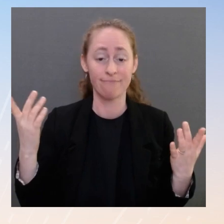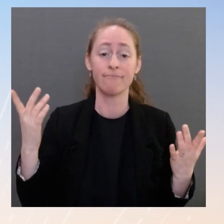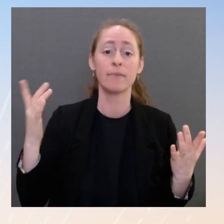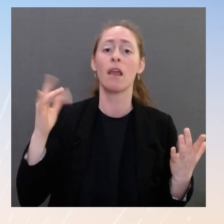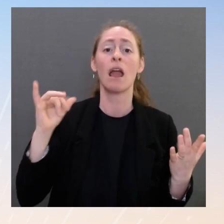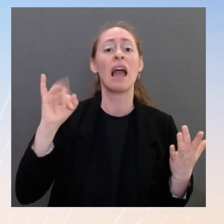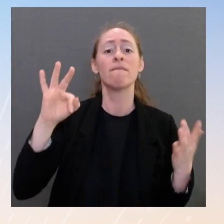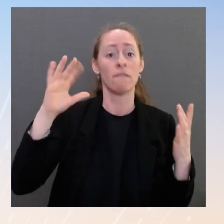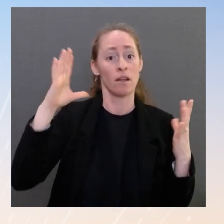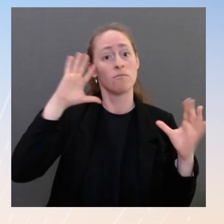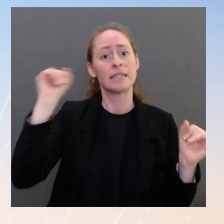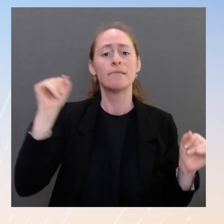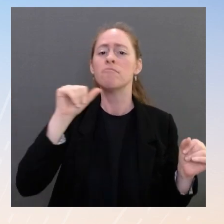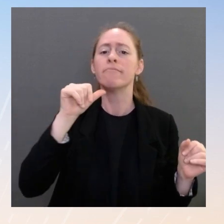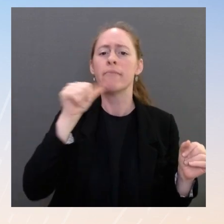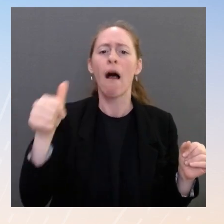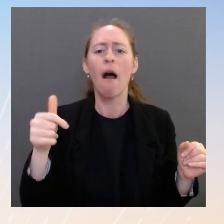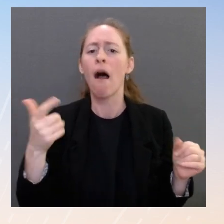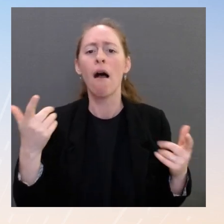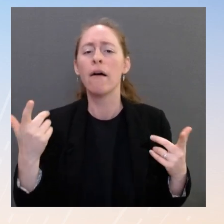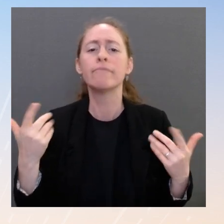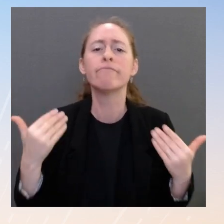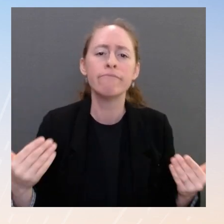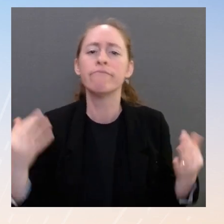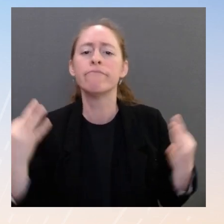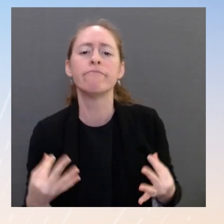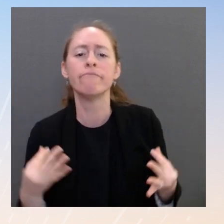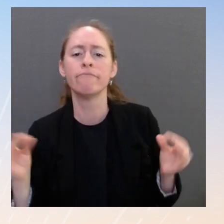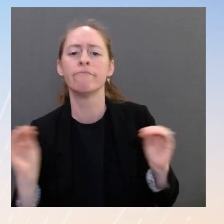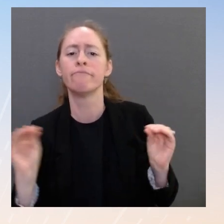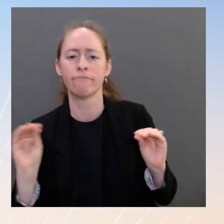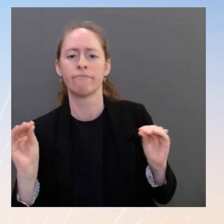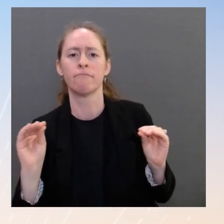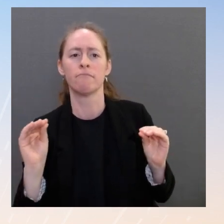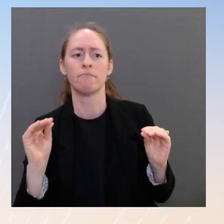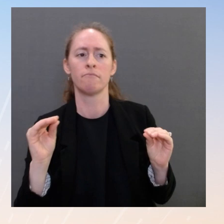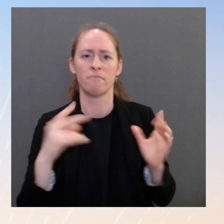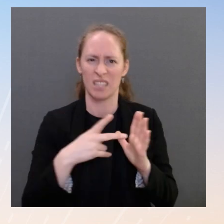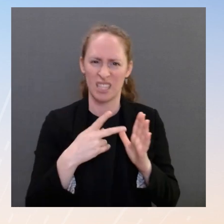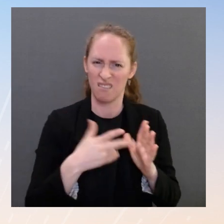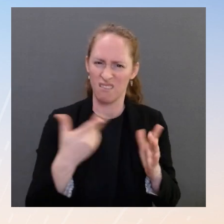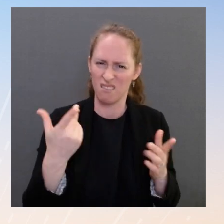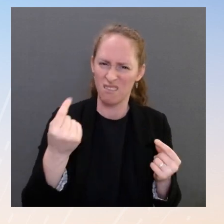What's your response to the Whelan family? Ms. Psaki: Our response is that we are going to continue to do, the President is going to continue to do,